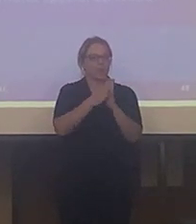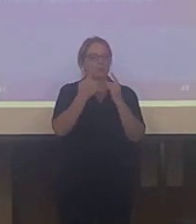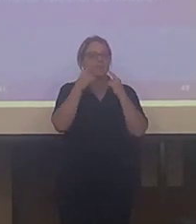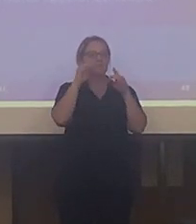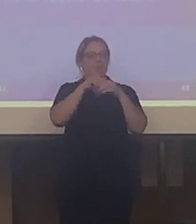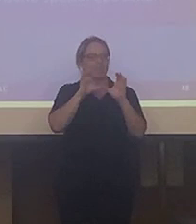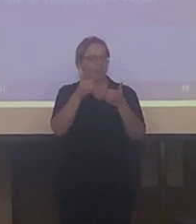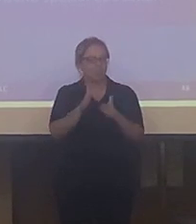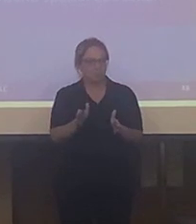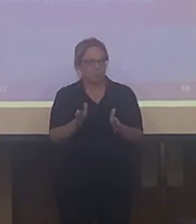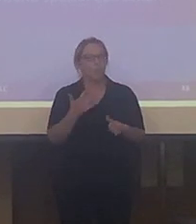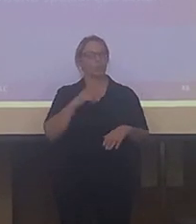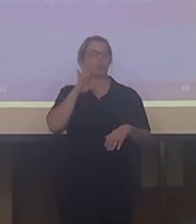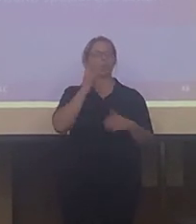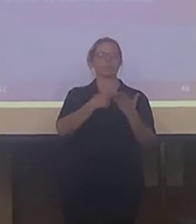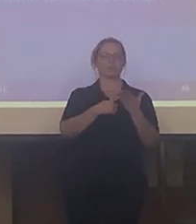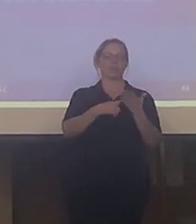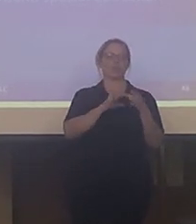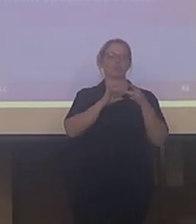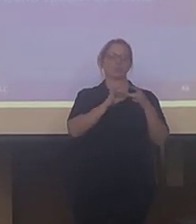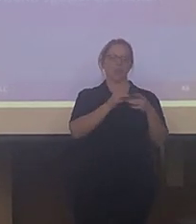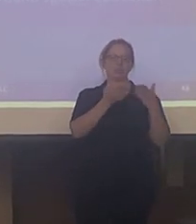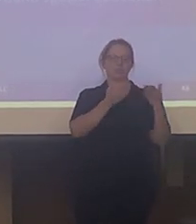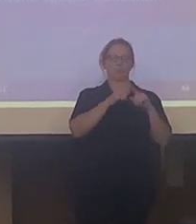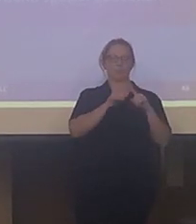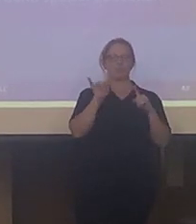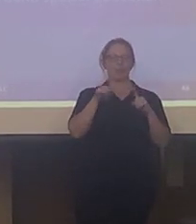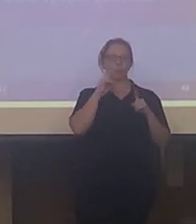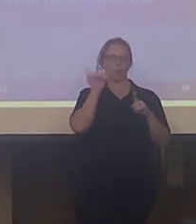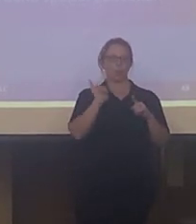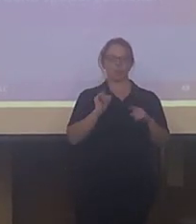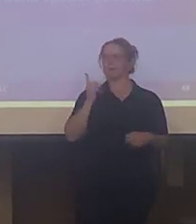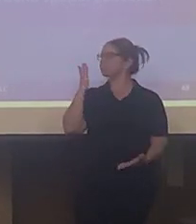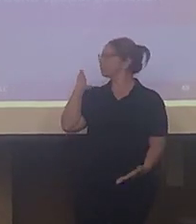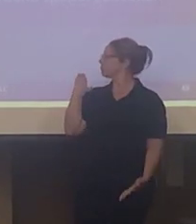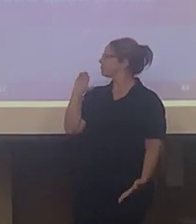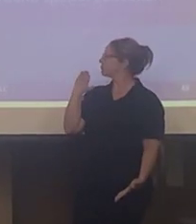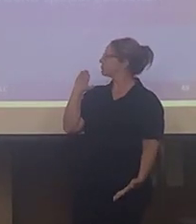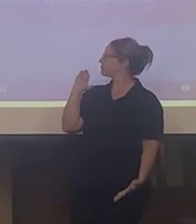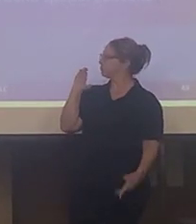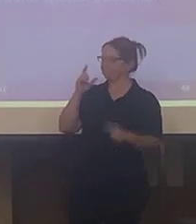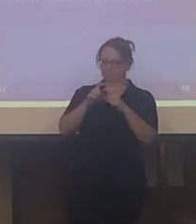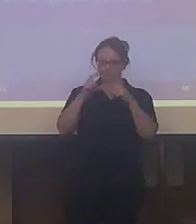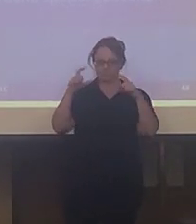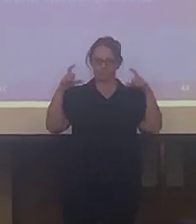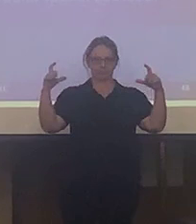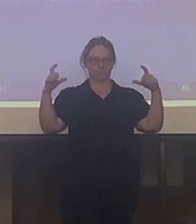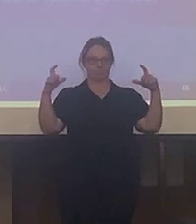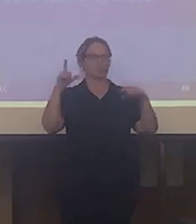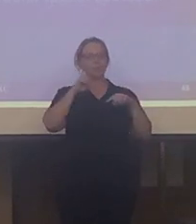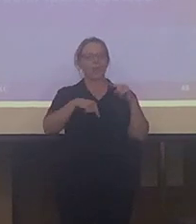over related services but this is how it looks so you can't just have a related service without